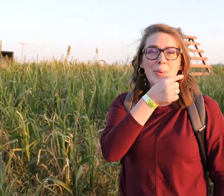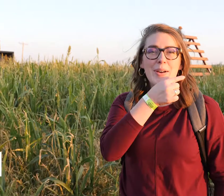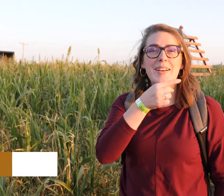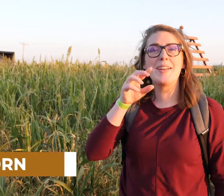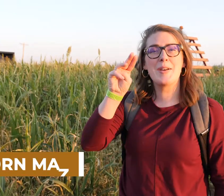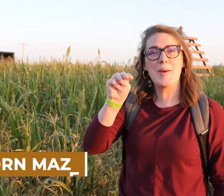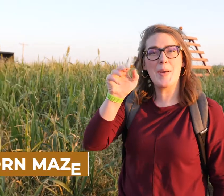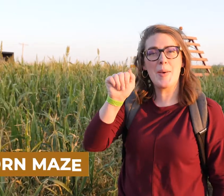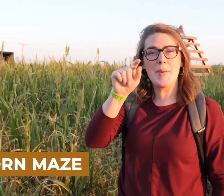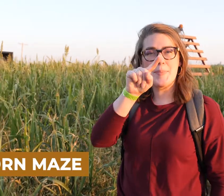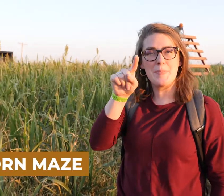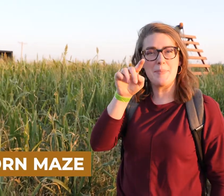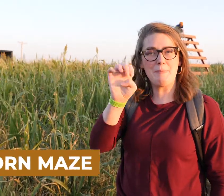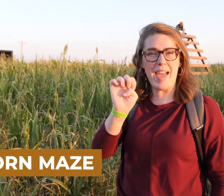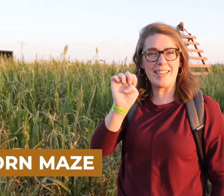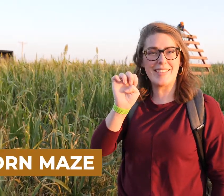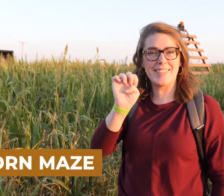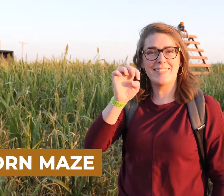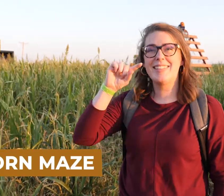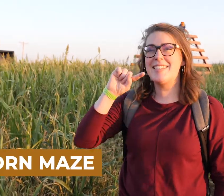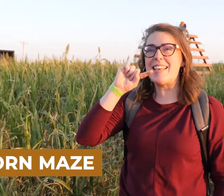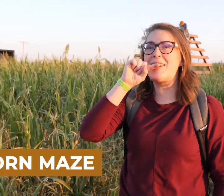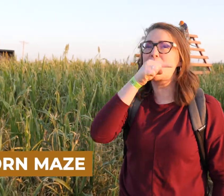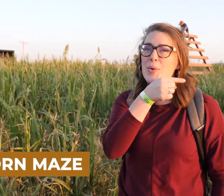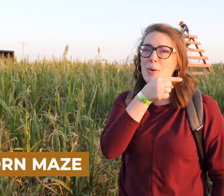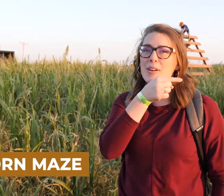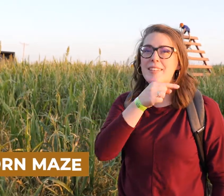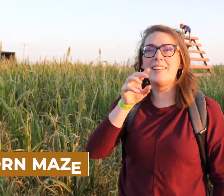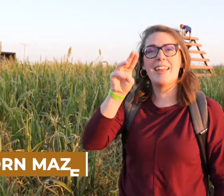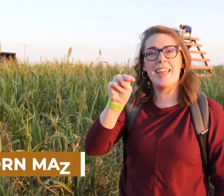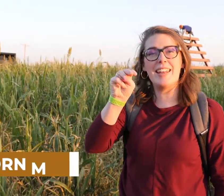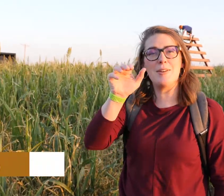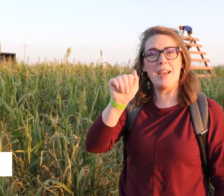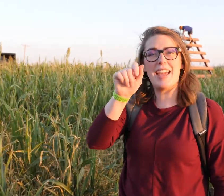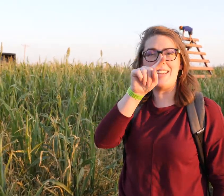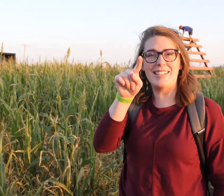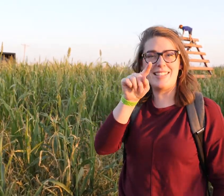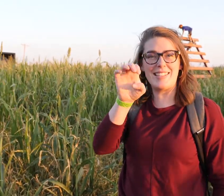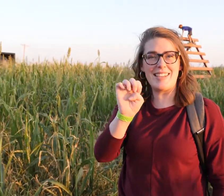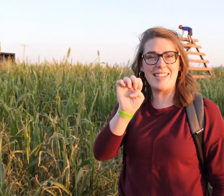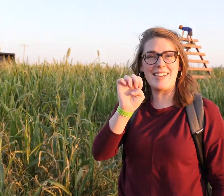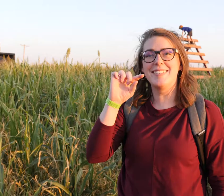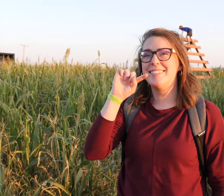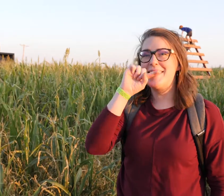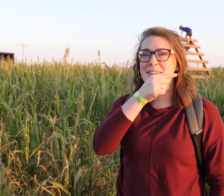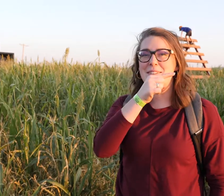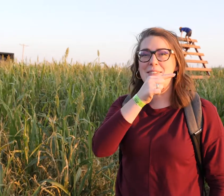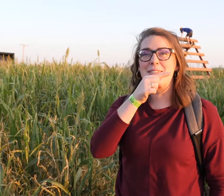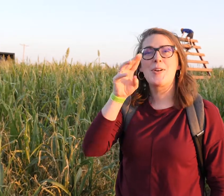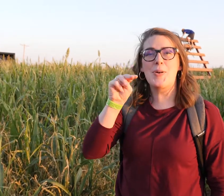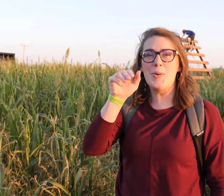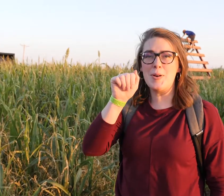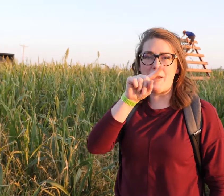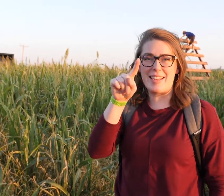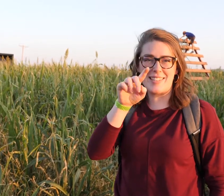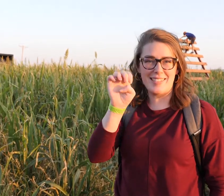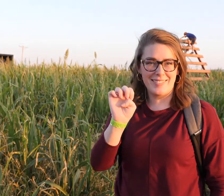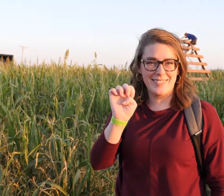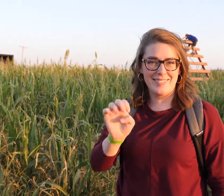CORN MAZE The sign corn and M-A-Z-E. CORN MAZE